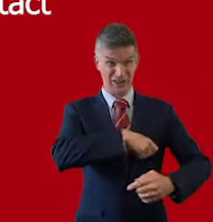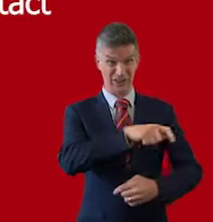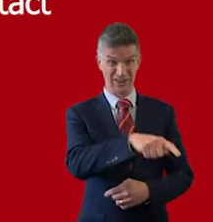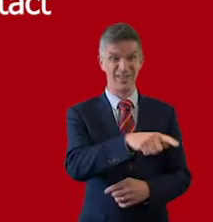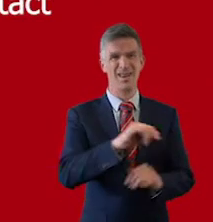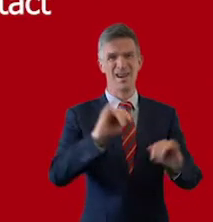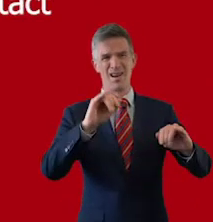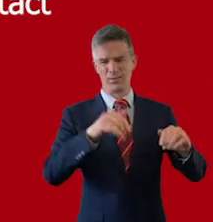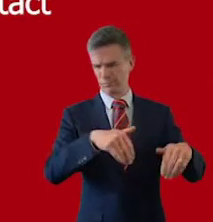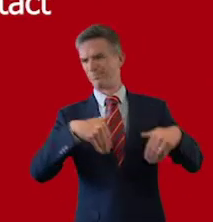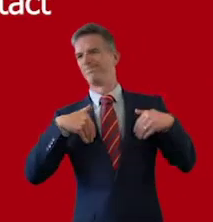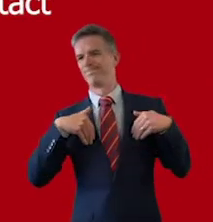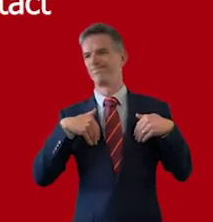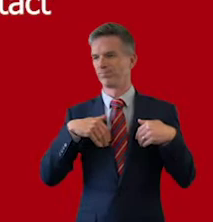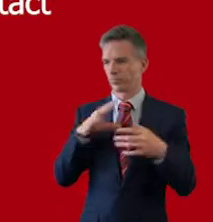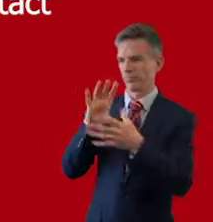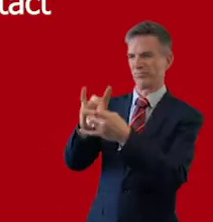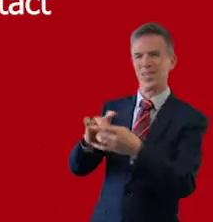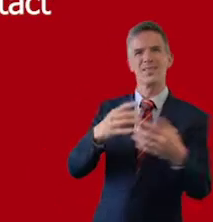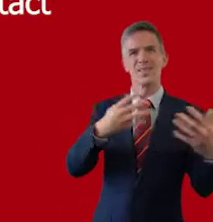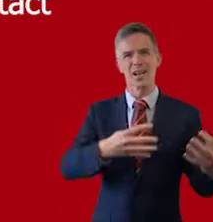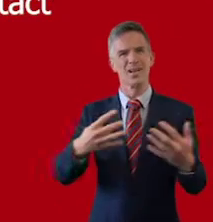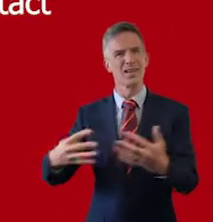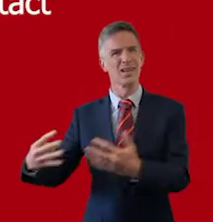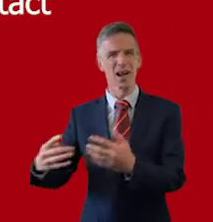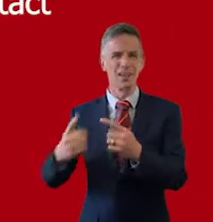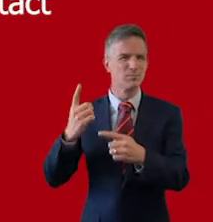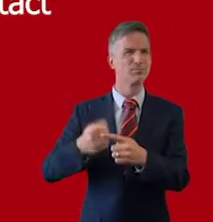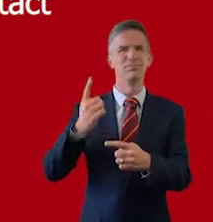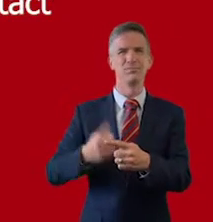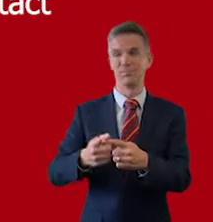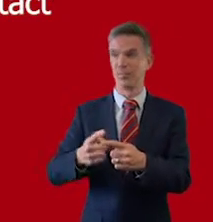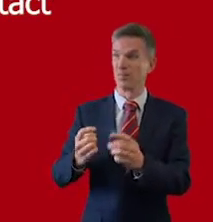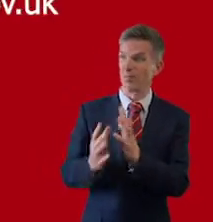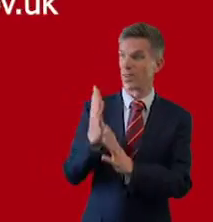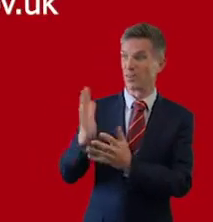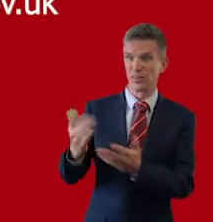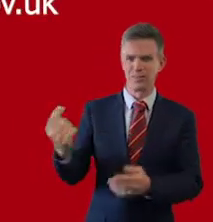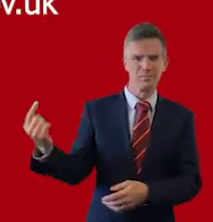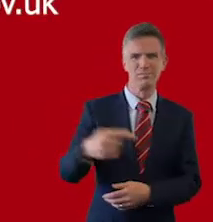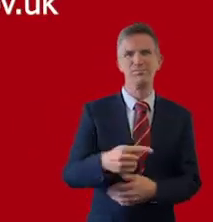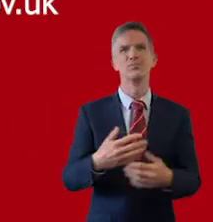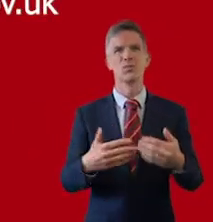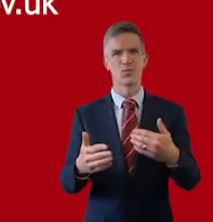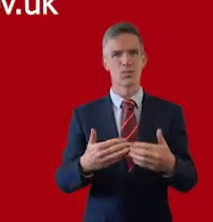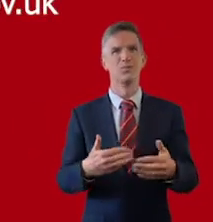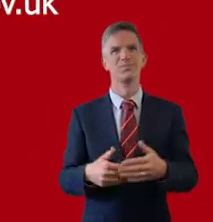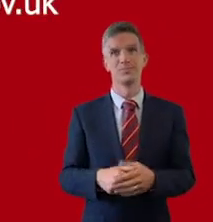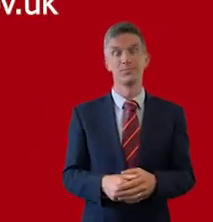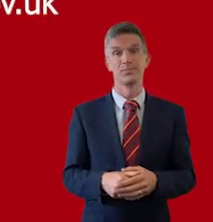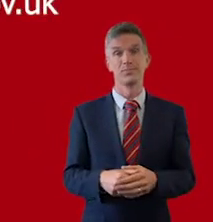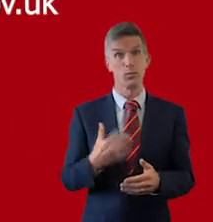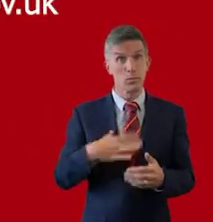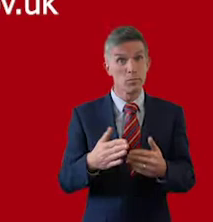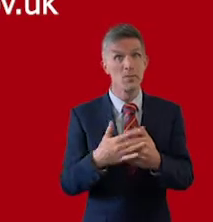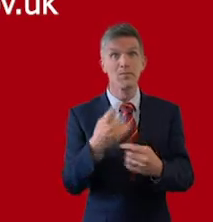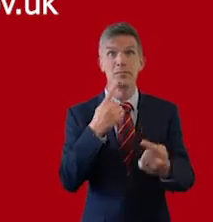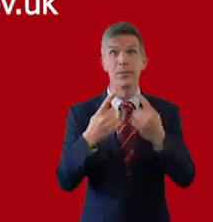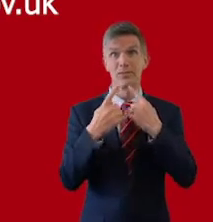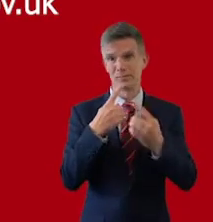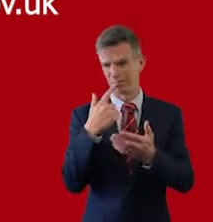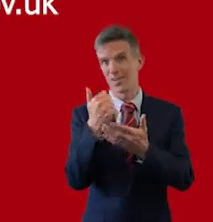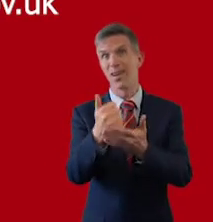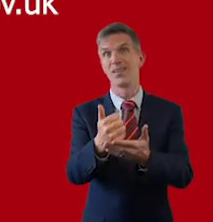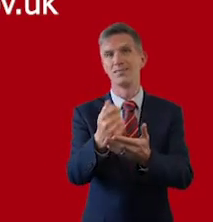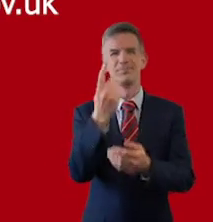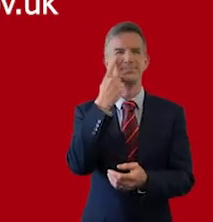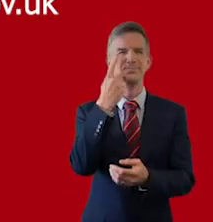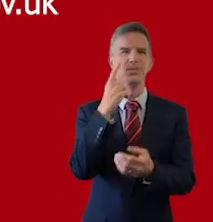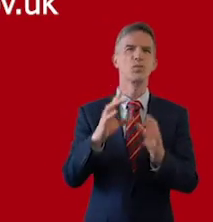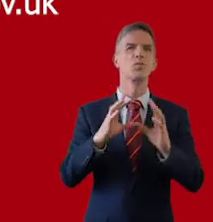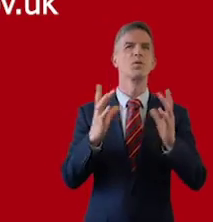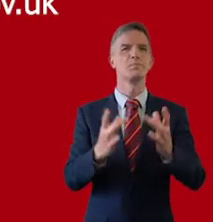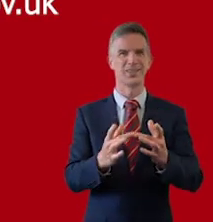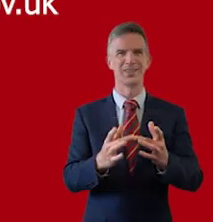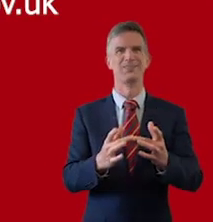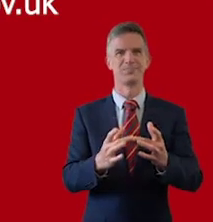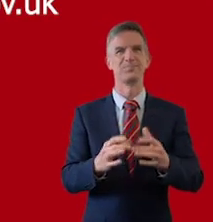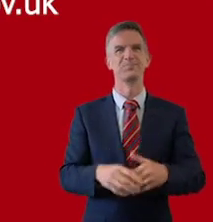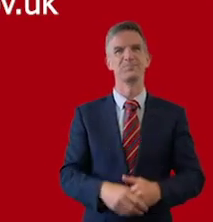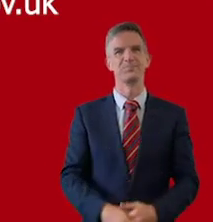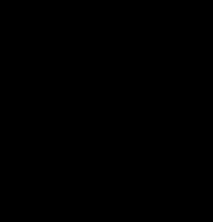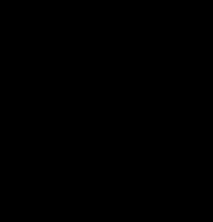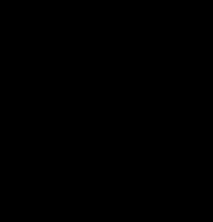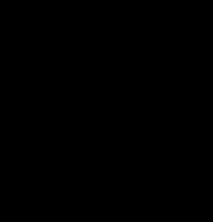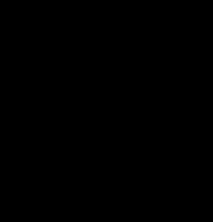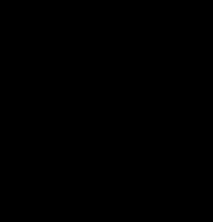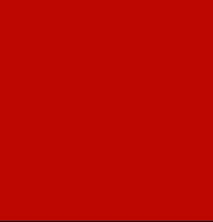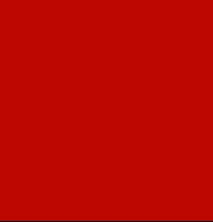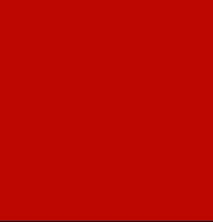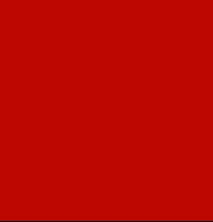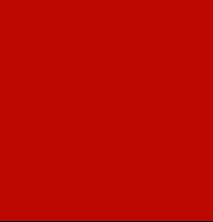the fire service on 999 immediately. For more information and advice please visit our website.